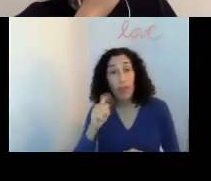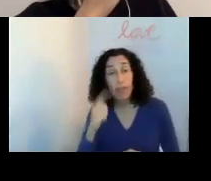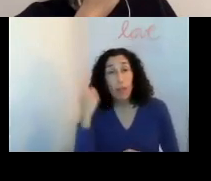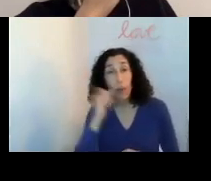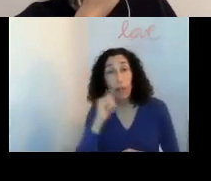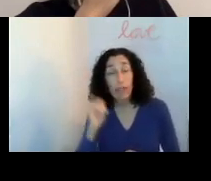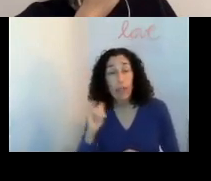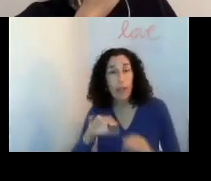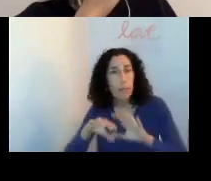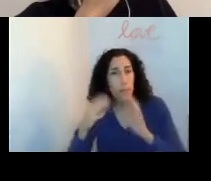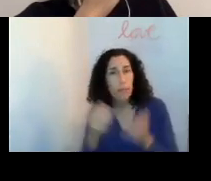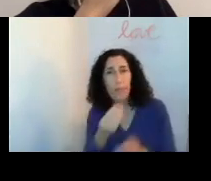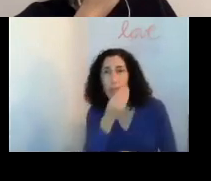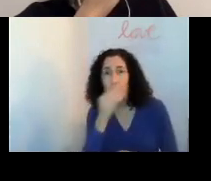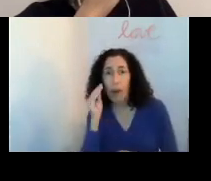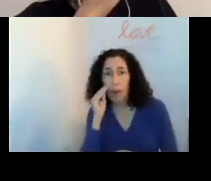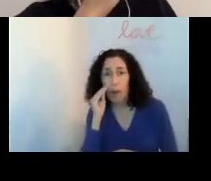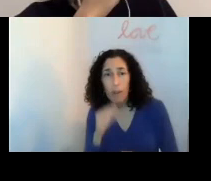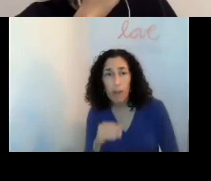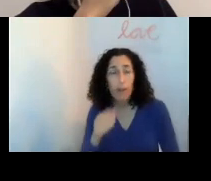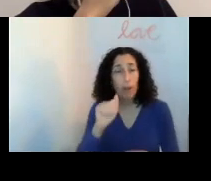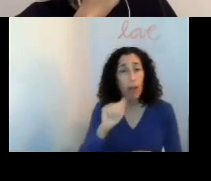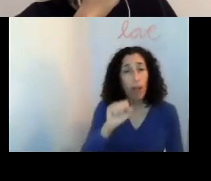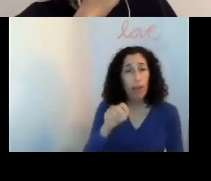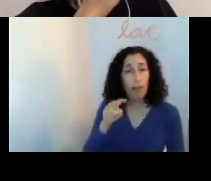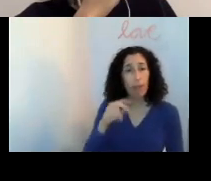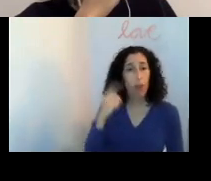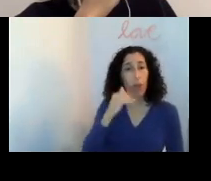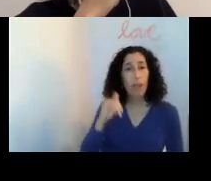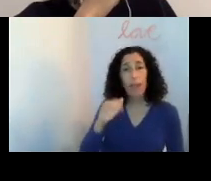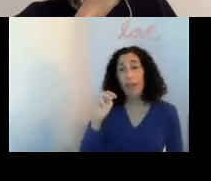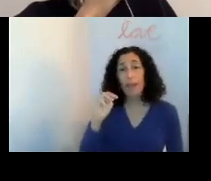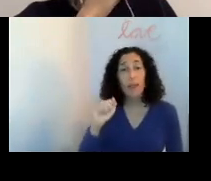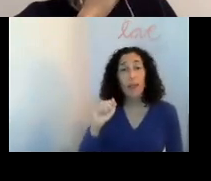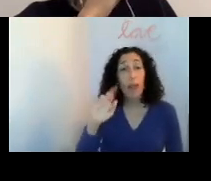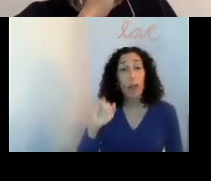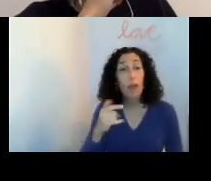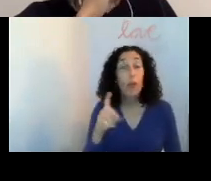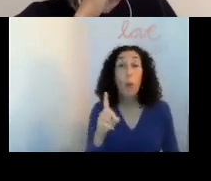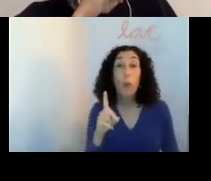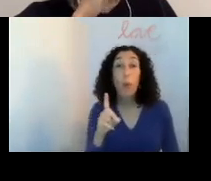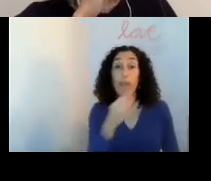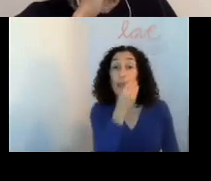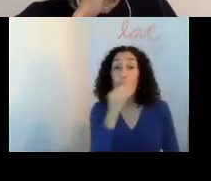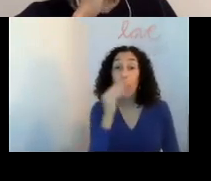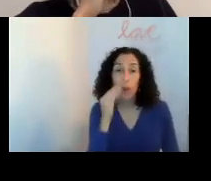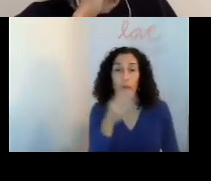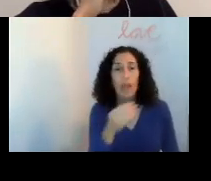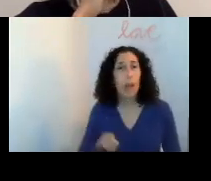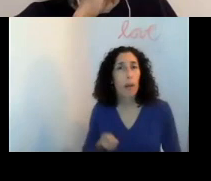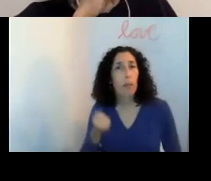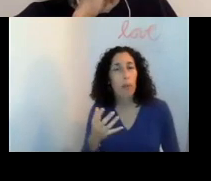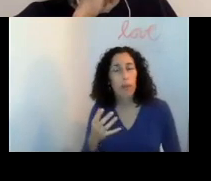The shapes that spell AS look like marigolds. And POETRY’s are spikey like sea urchins.